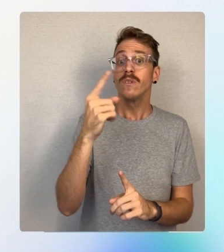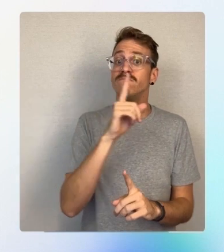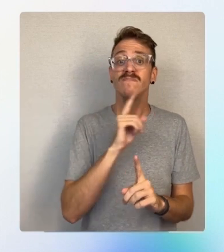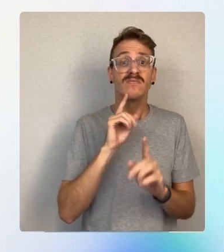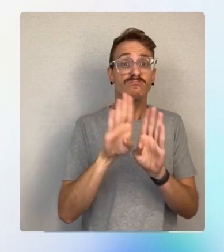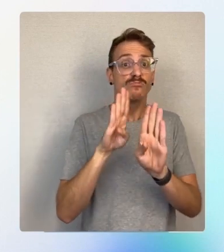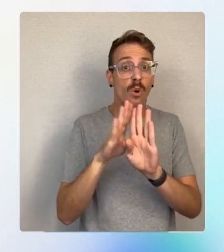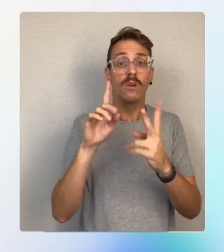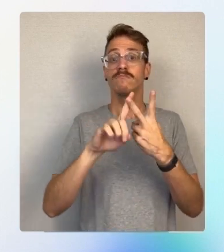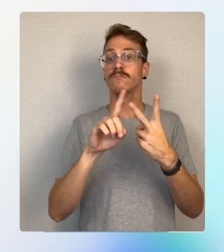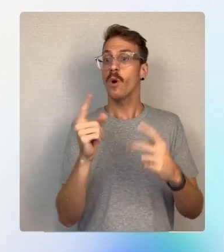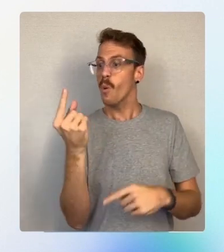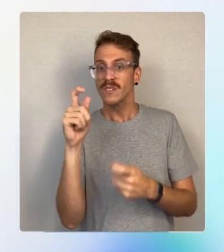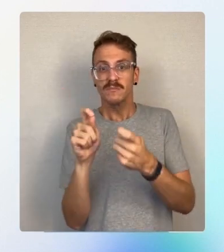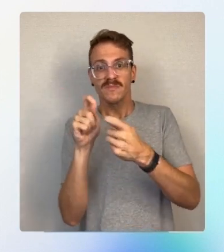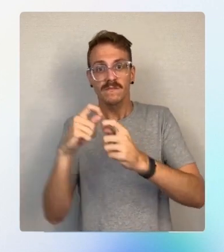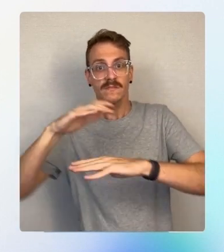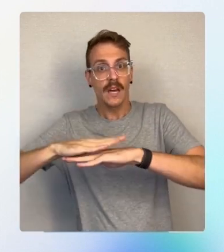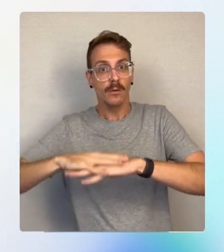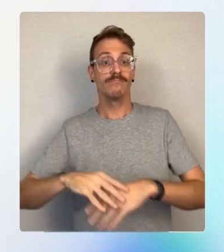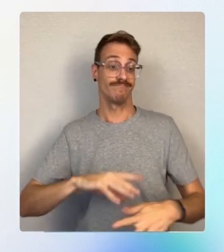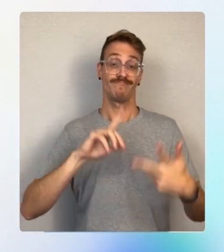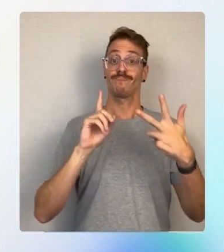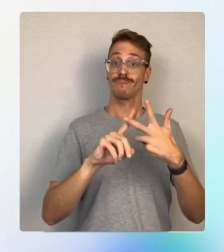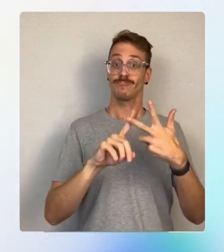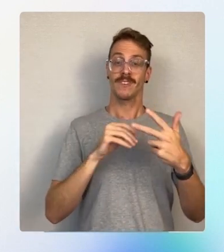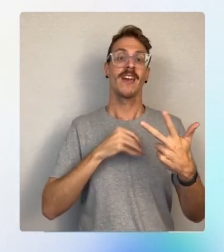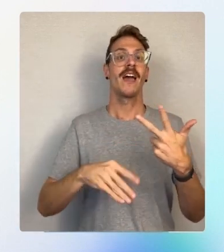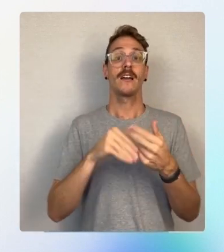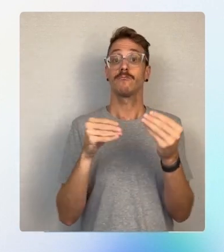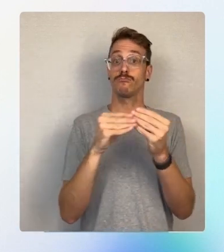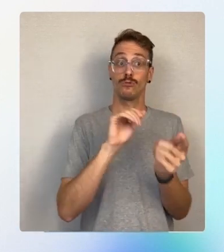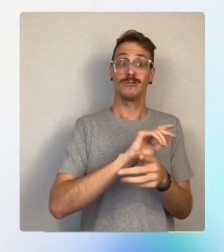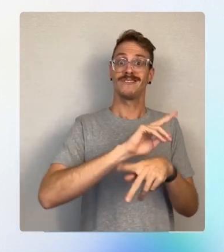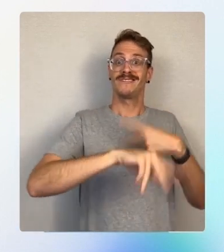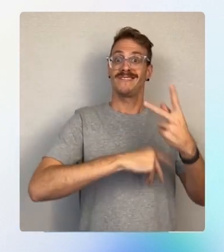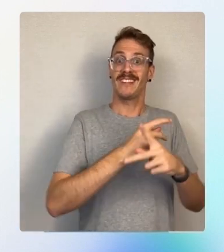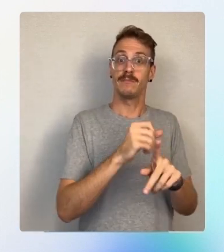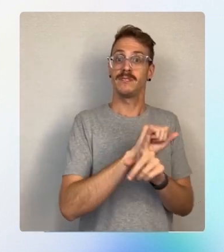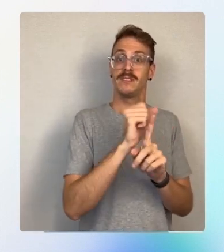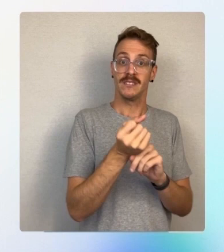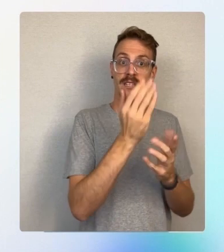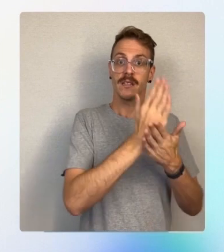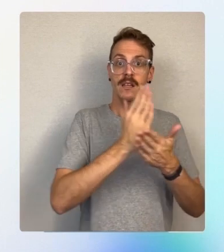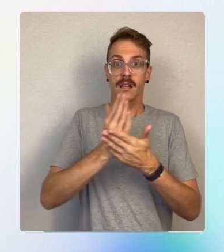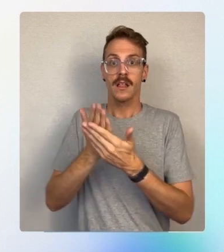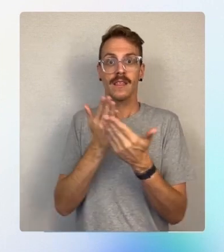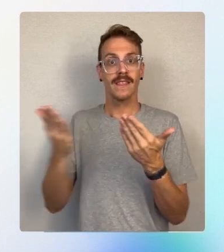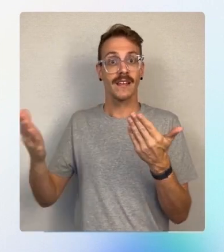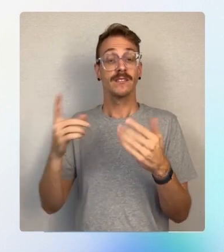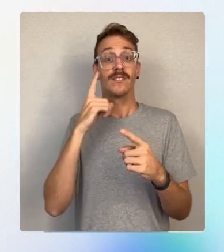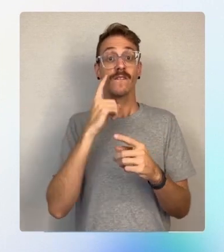And three, we're going to add more types of scene elements that the user can capture, such as screens, shelves, and plants.